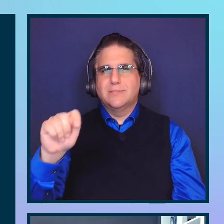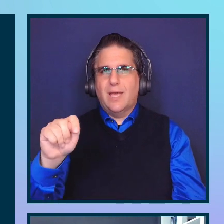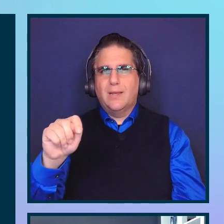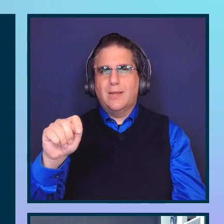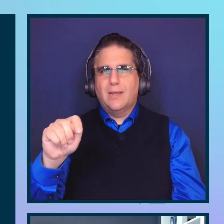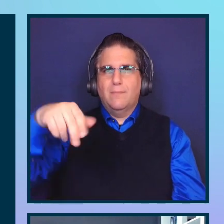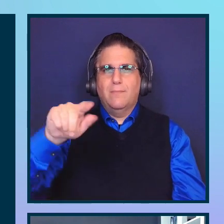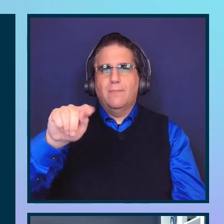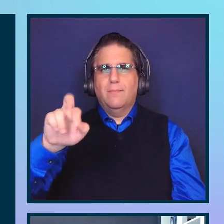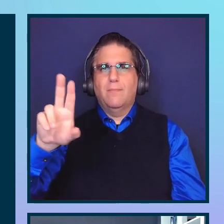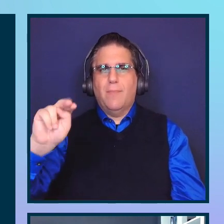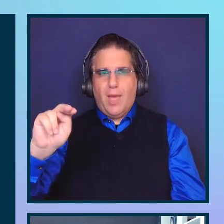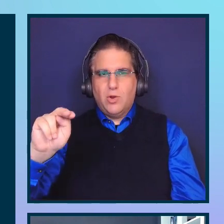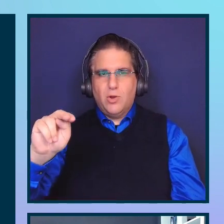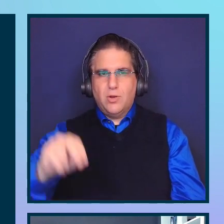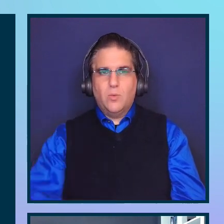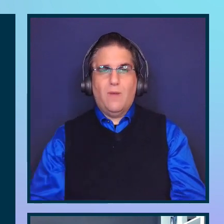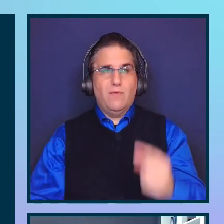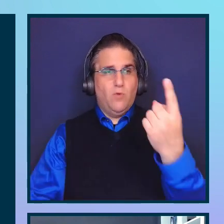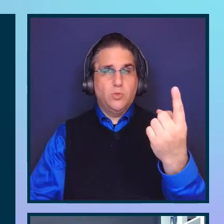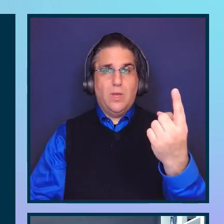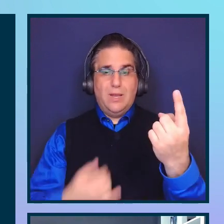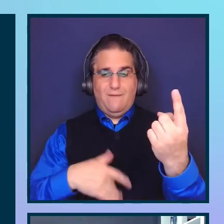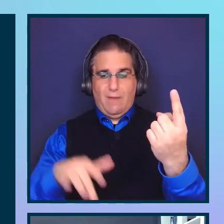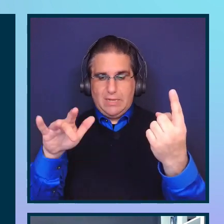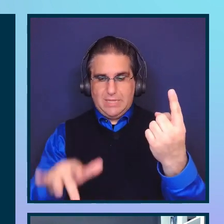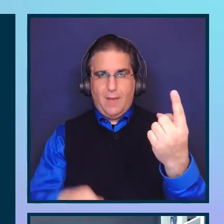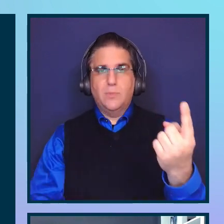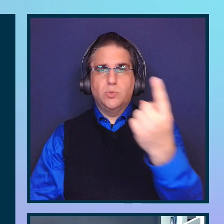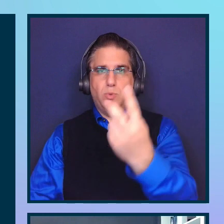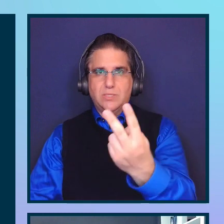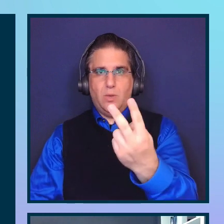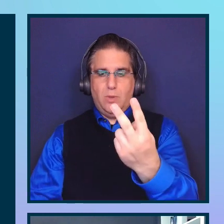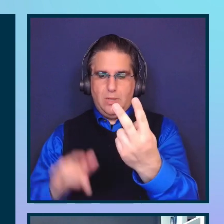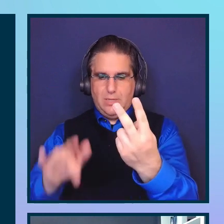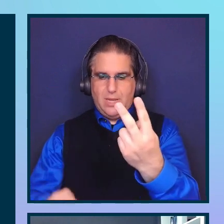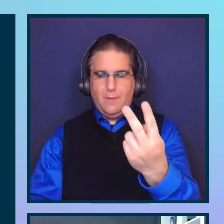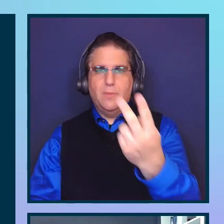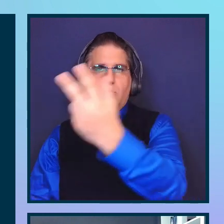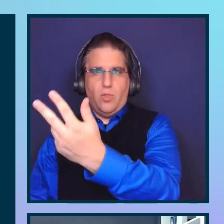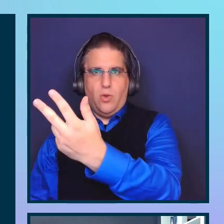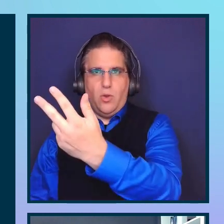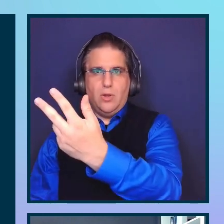so you tap, go to the second one, that is on the right. Then you tap again, going to the right, and then you go to the next section.